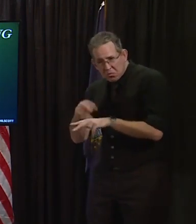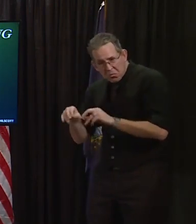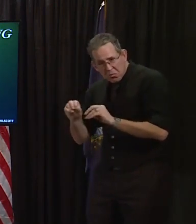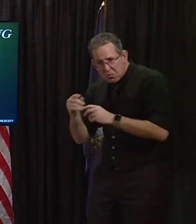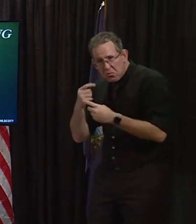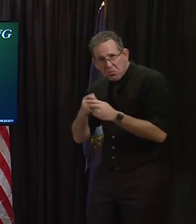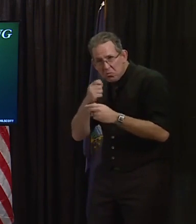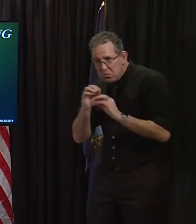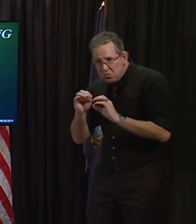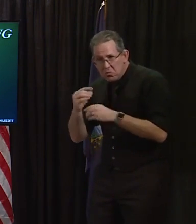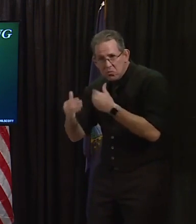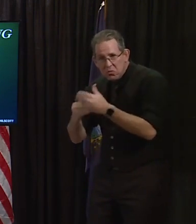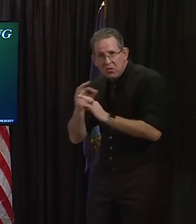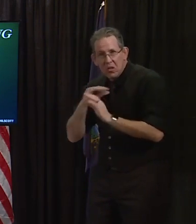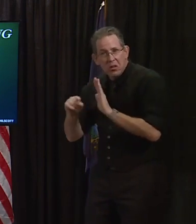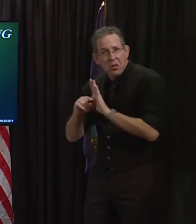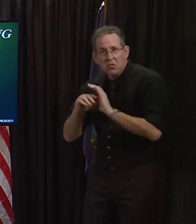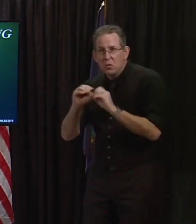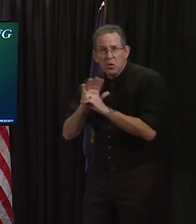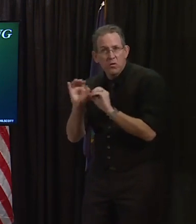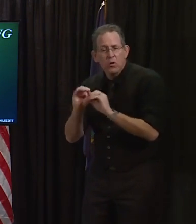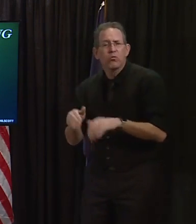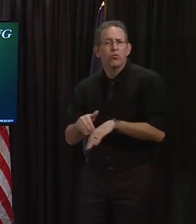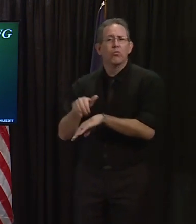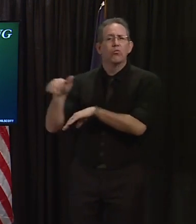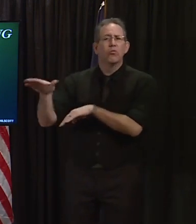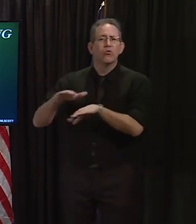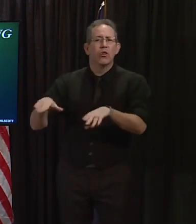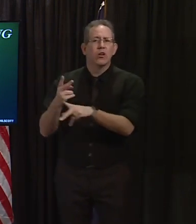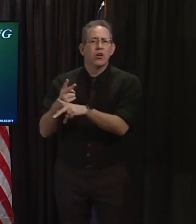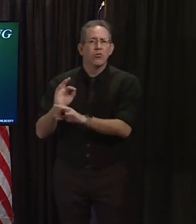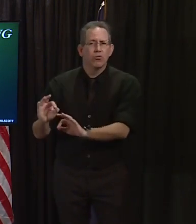test for ToTS program. Rapid antigen test kits are being provided to